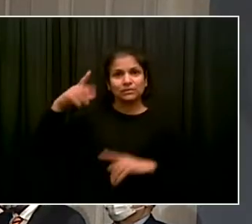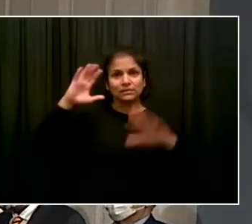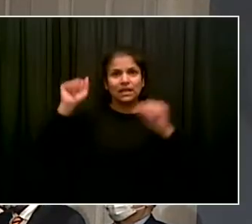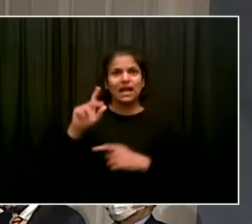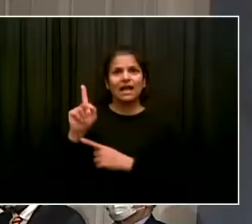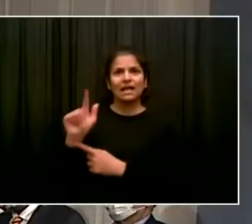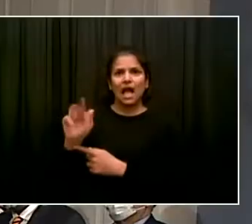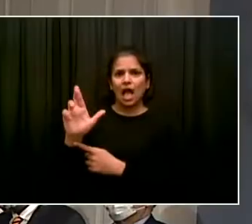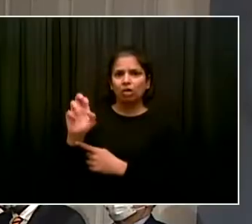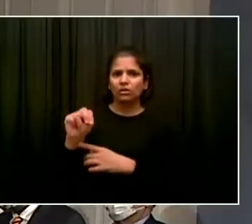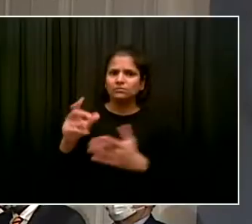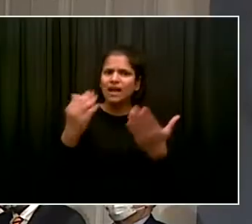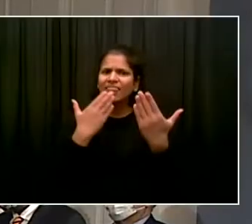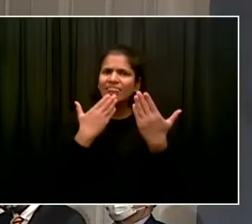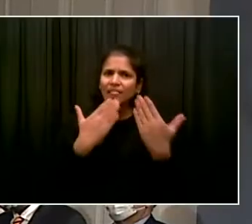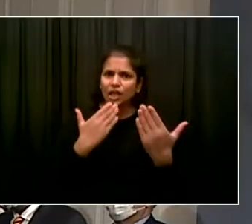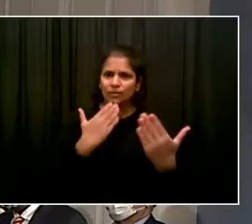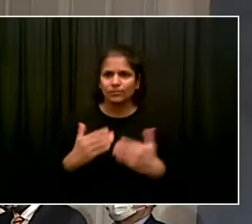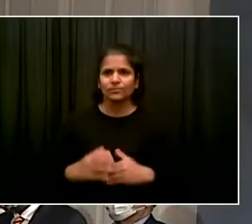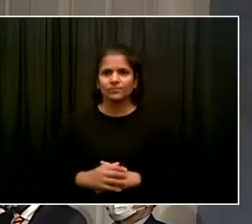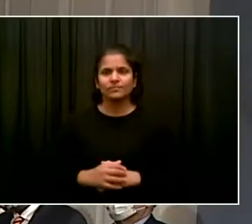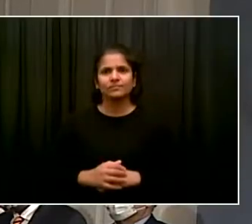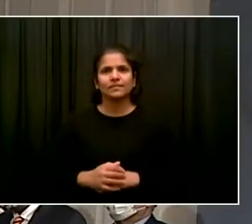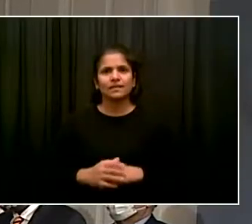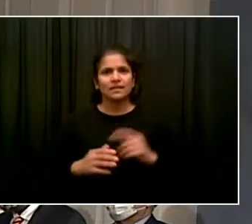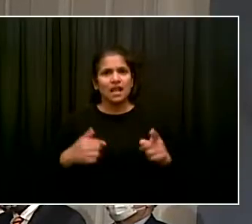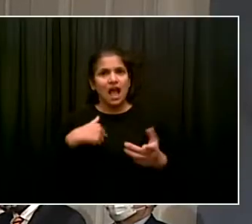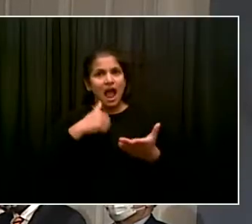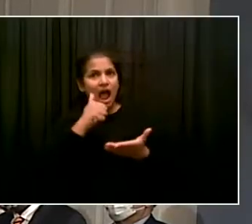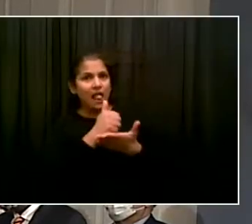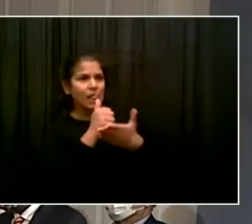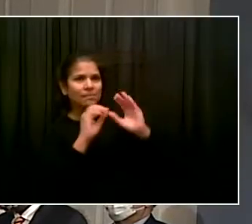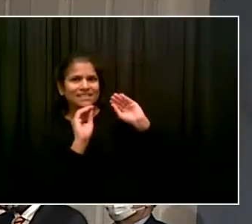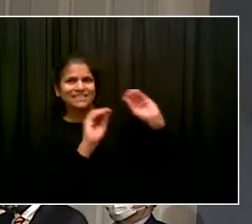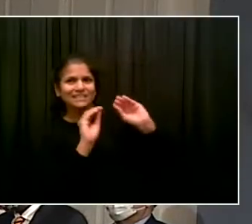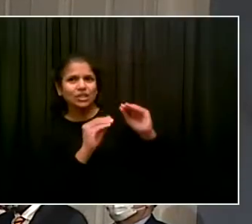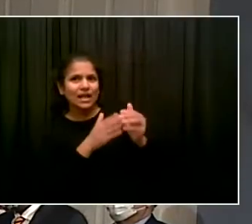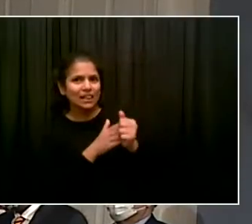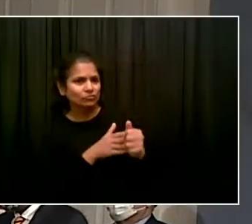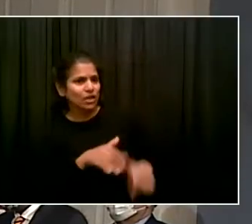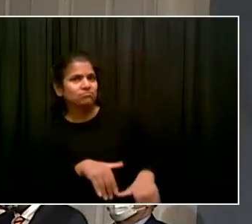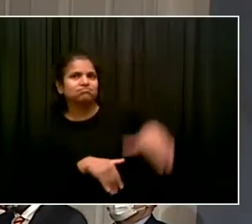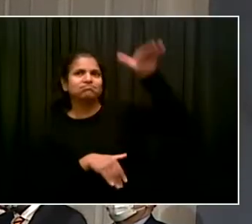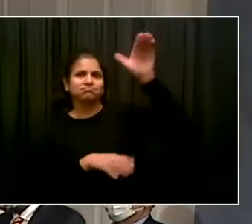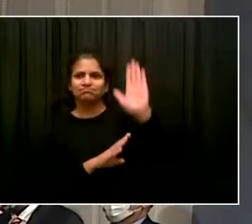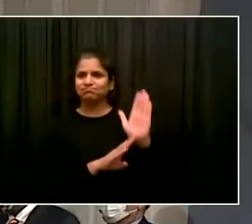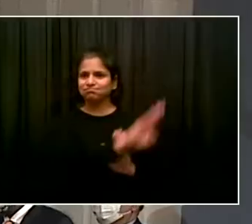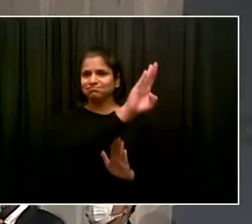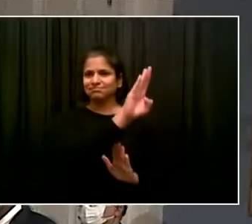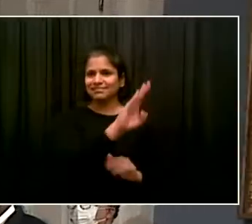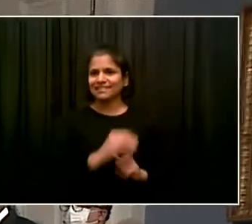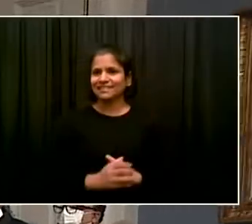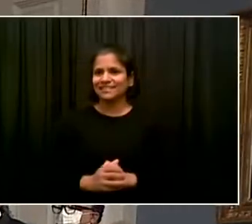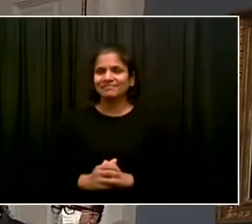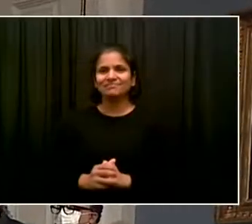THE NAPAC, ONE OF MY LEGACIES